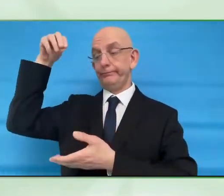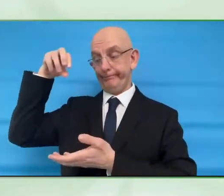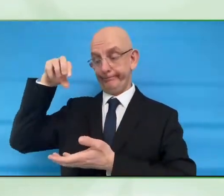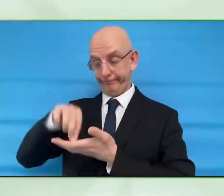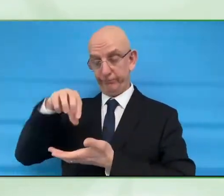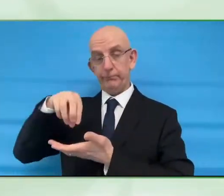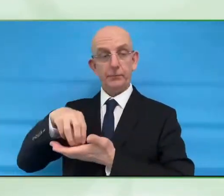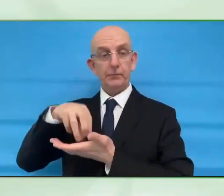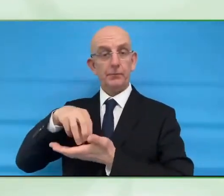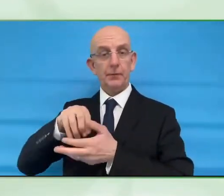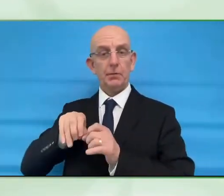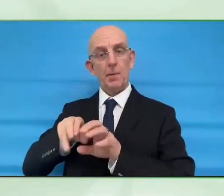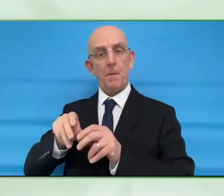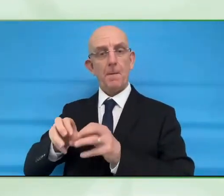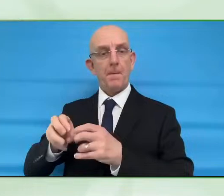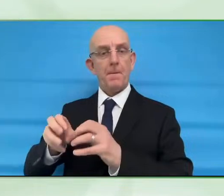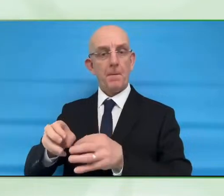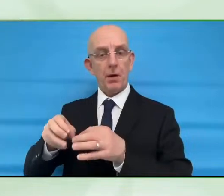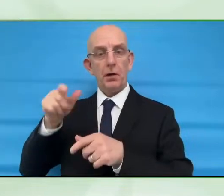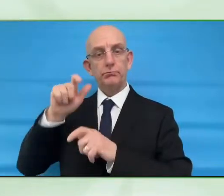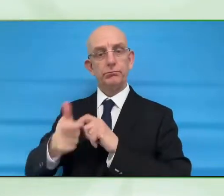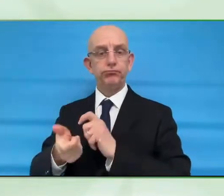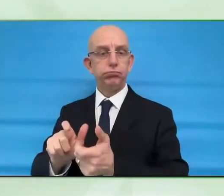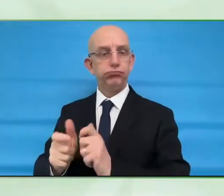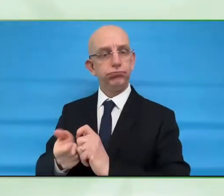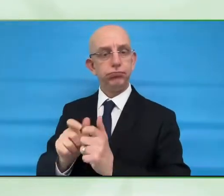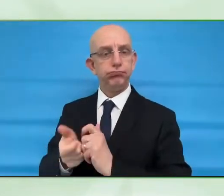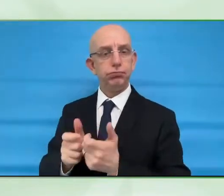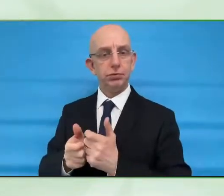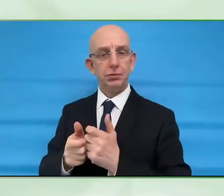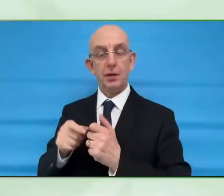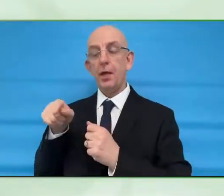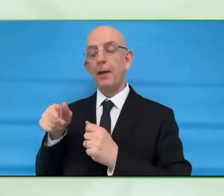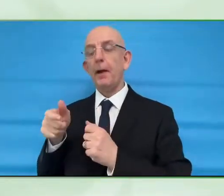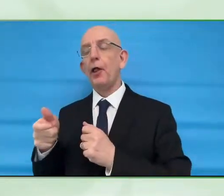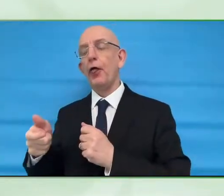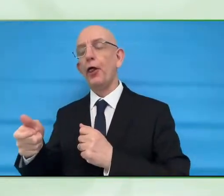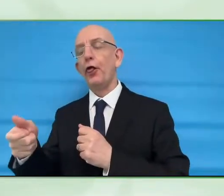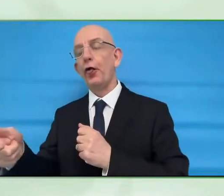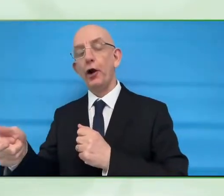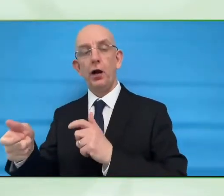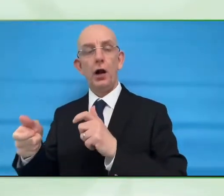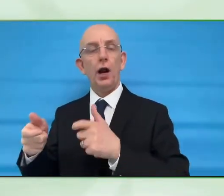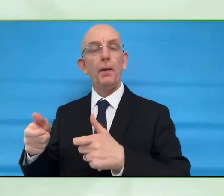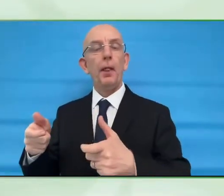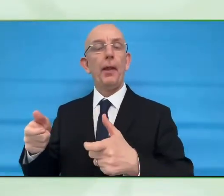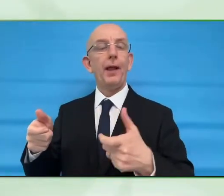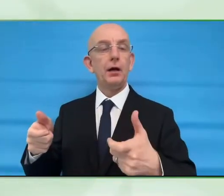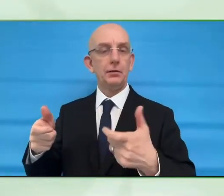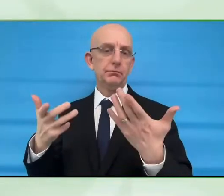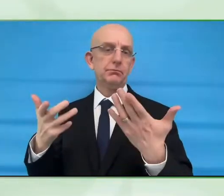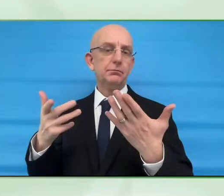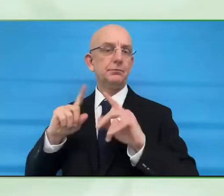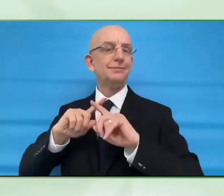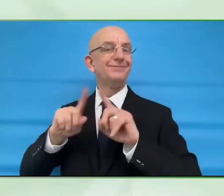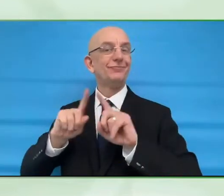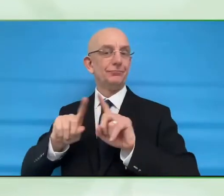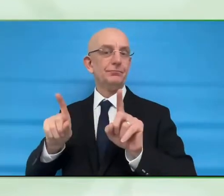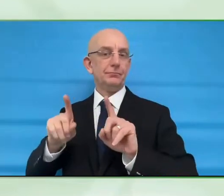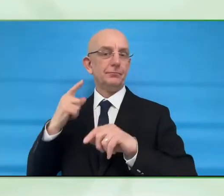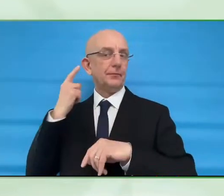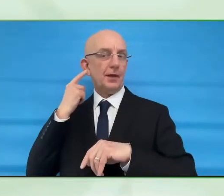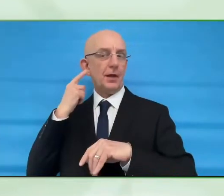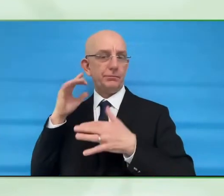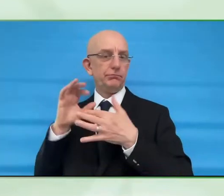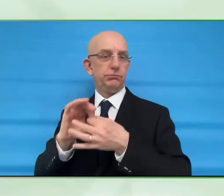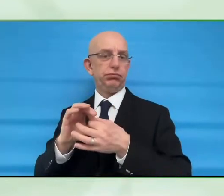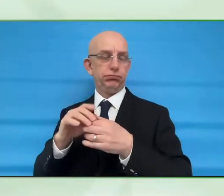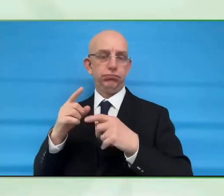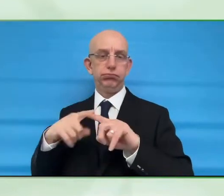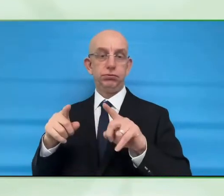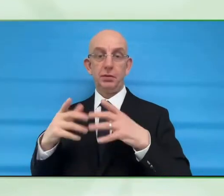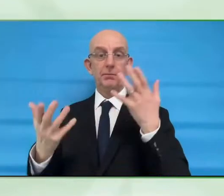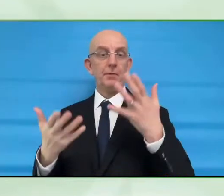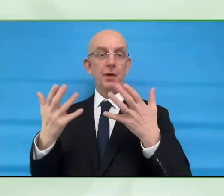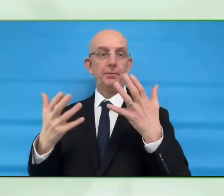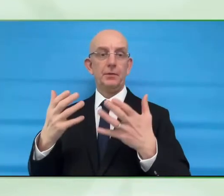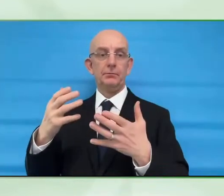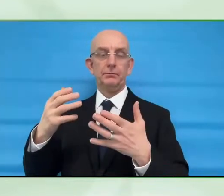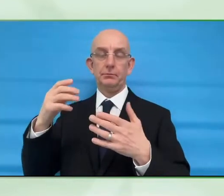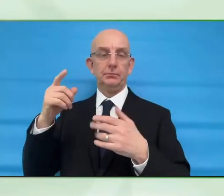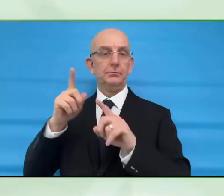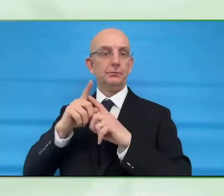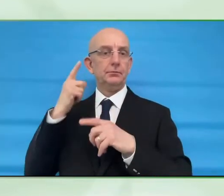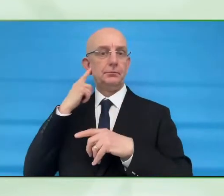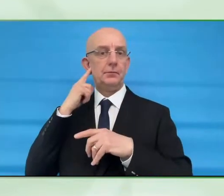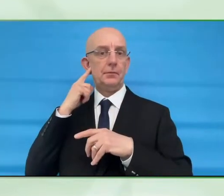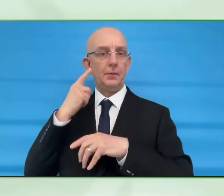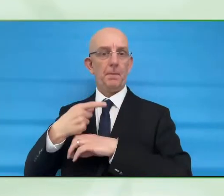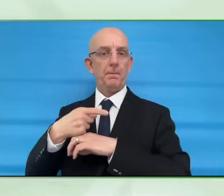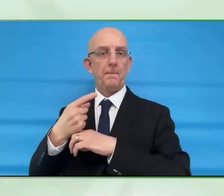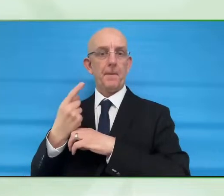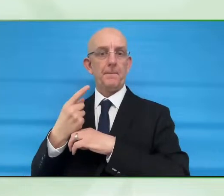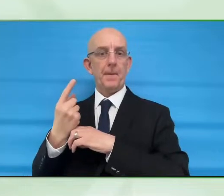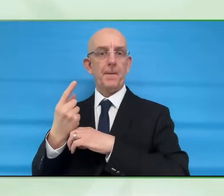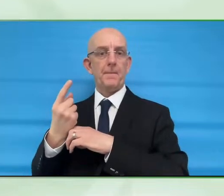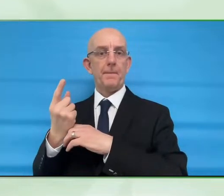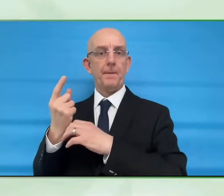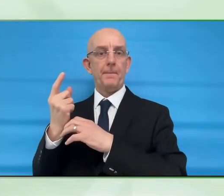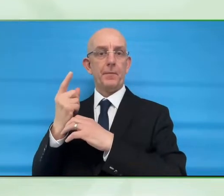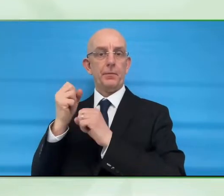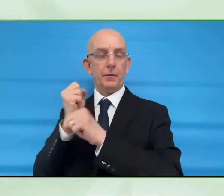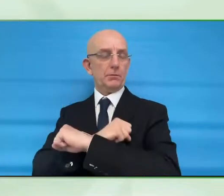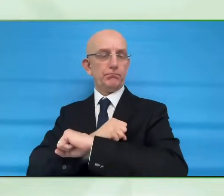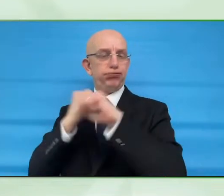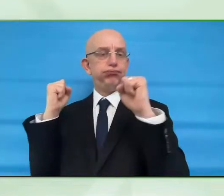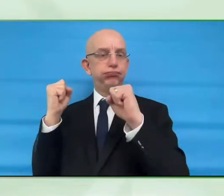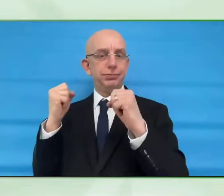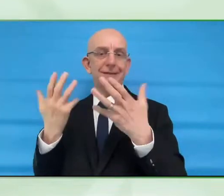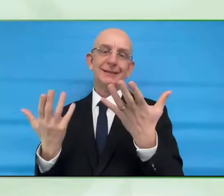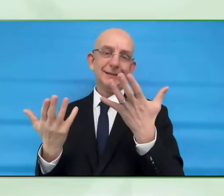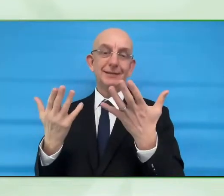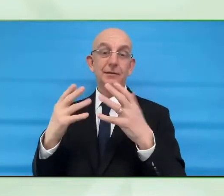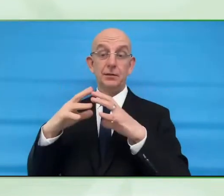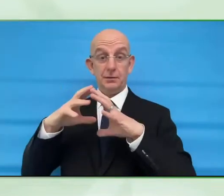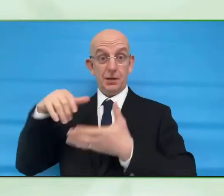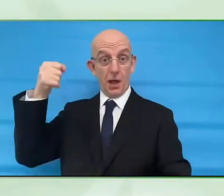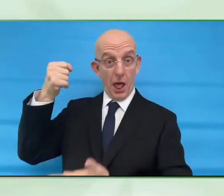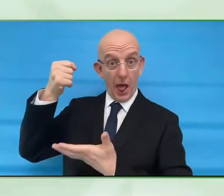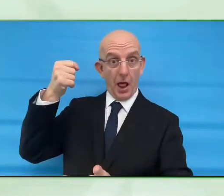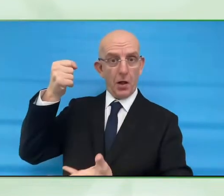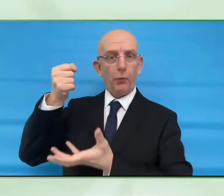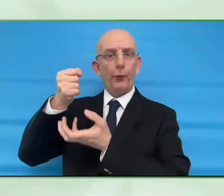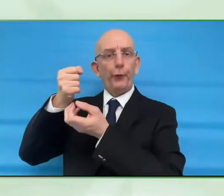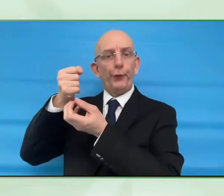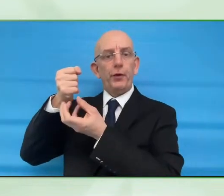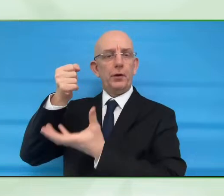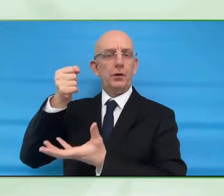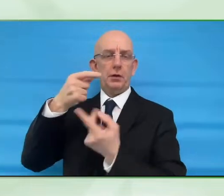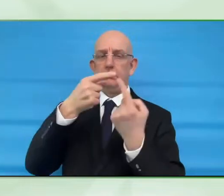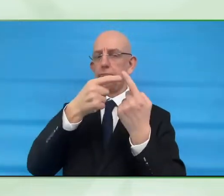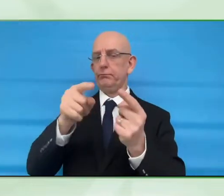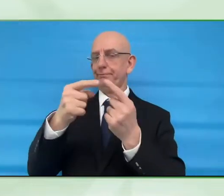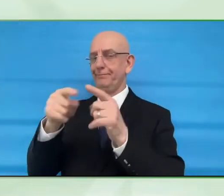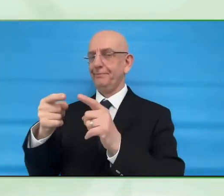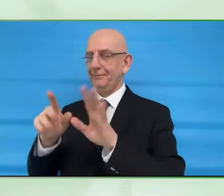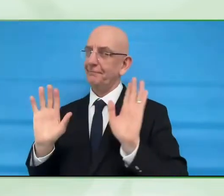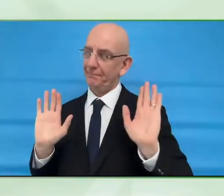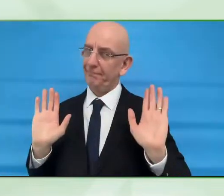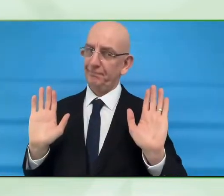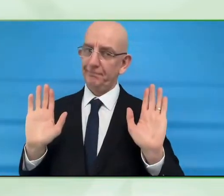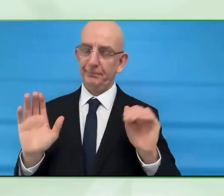Wonderful, I